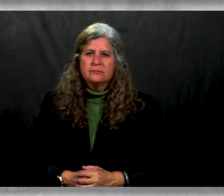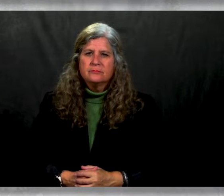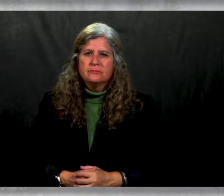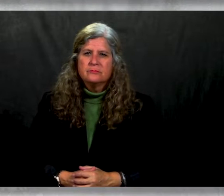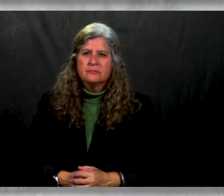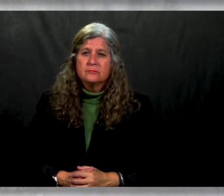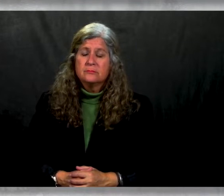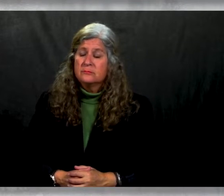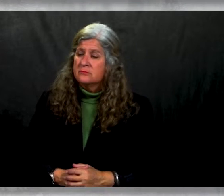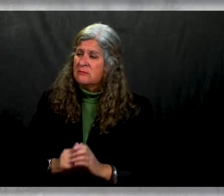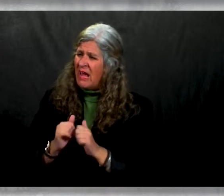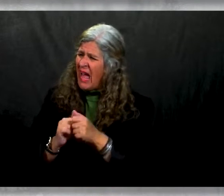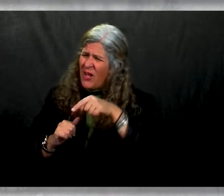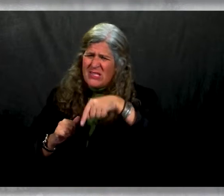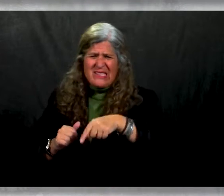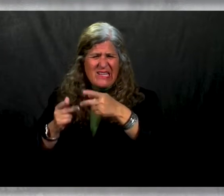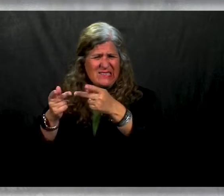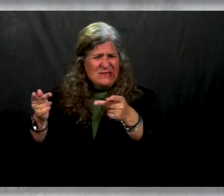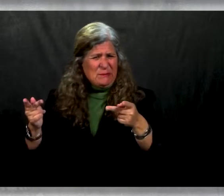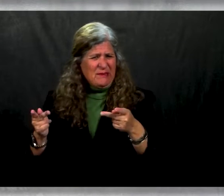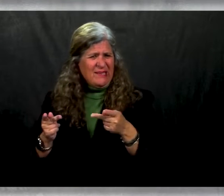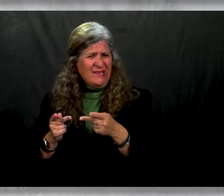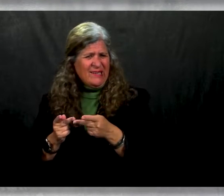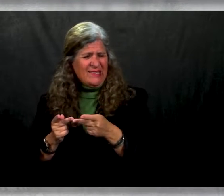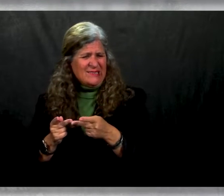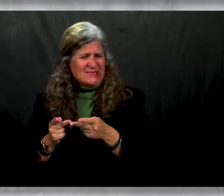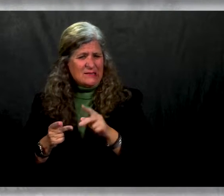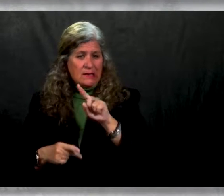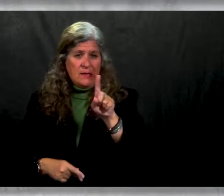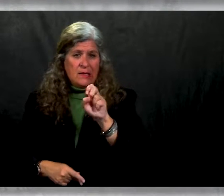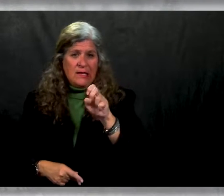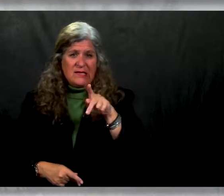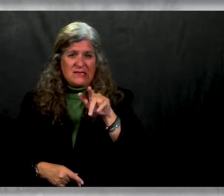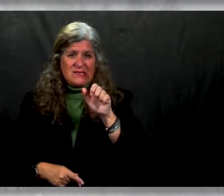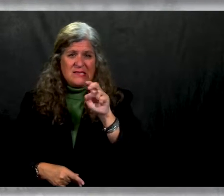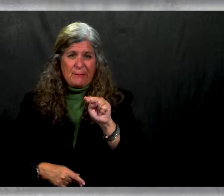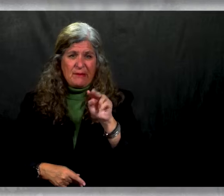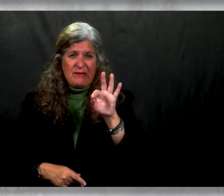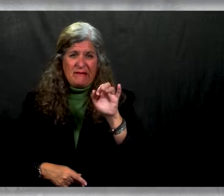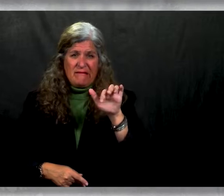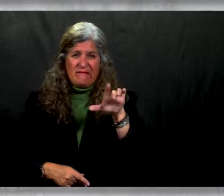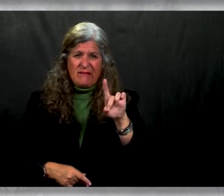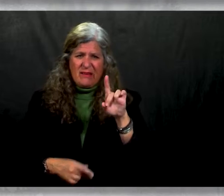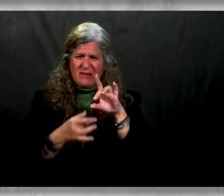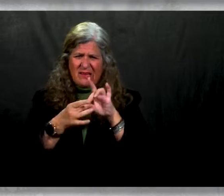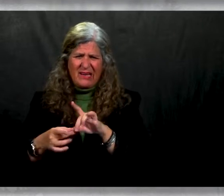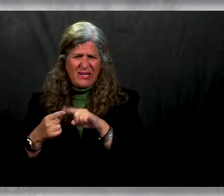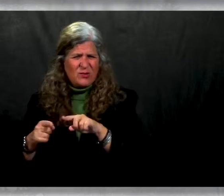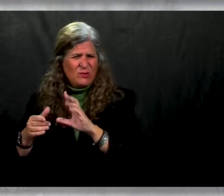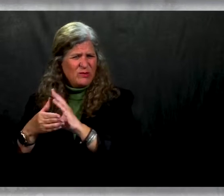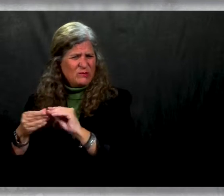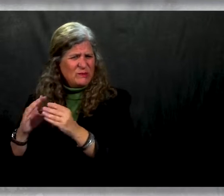And how does the place that we're standing in today, Zeppelin Field connect to all of this, what happened here? Well, first of all,